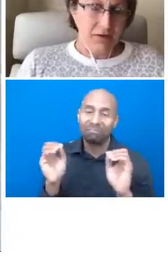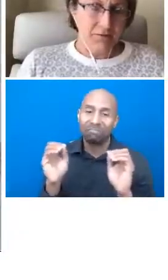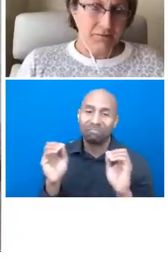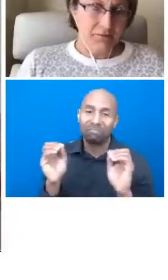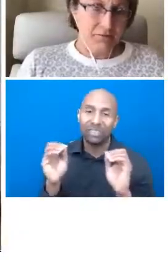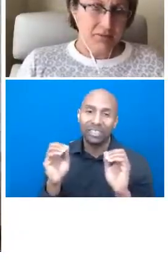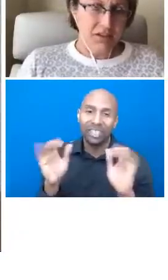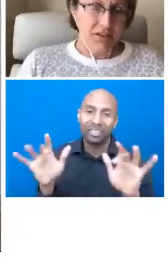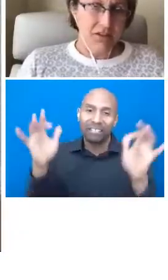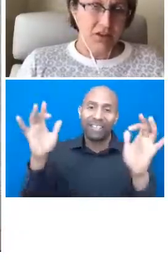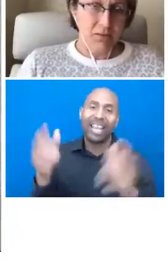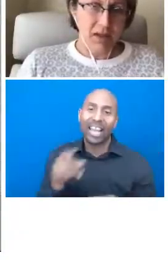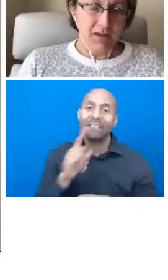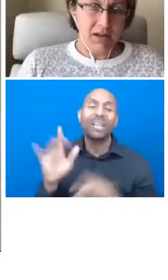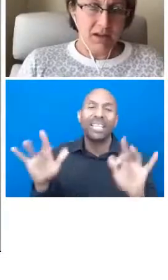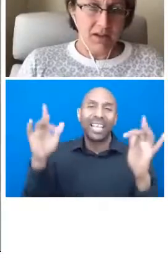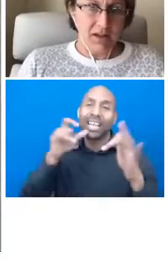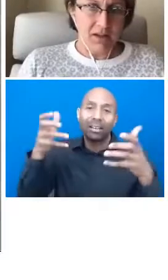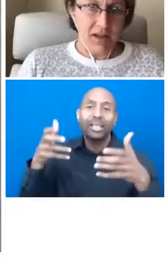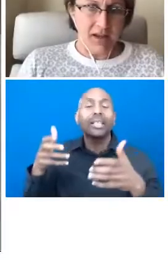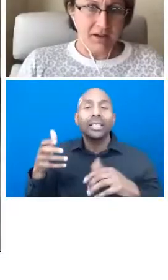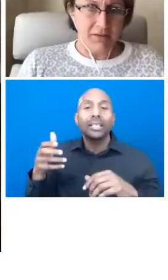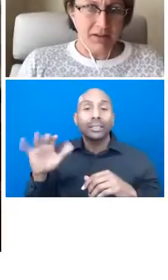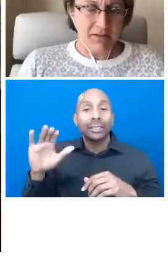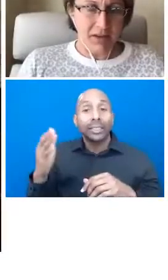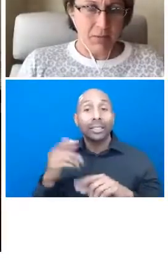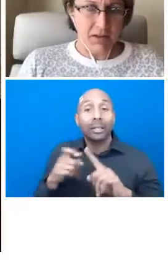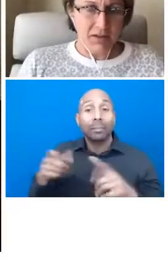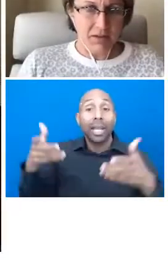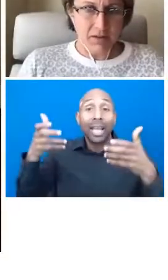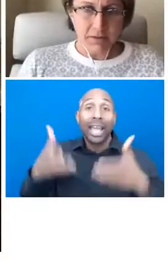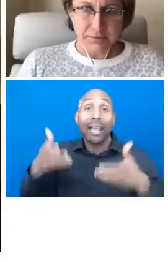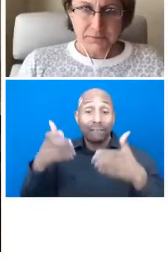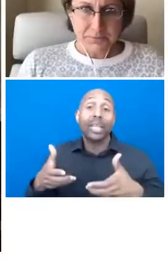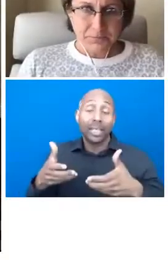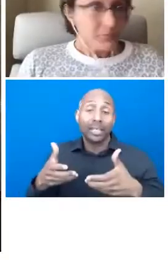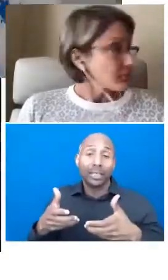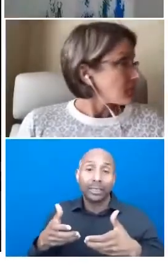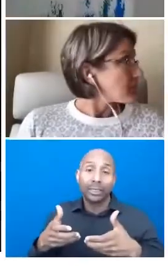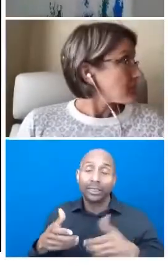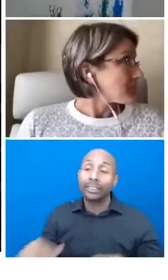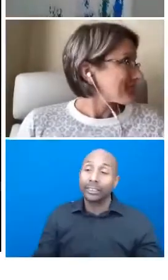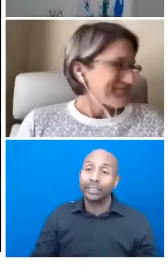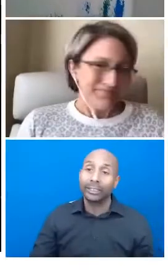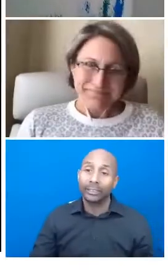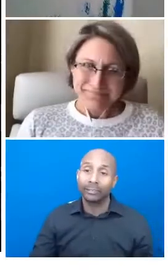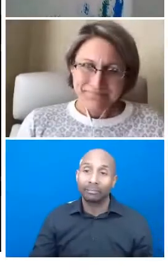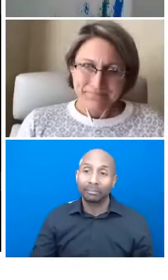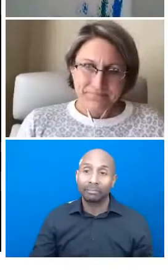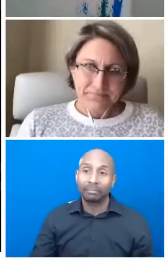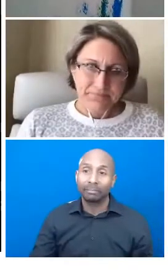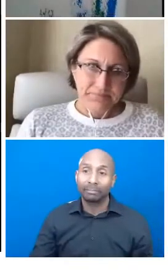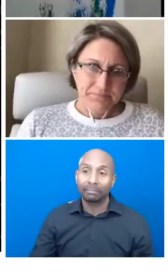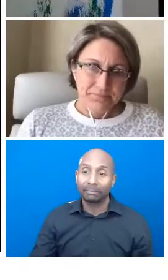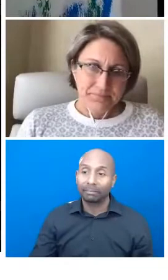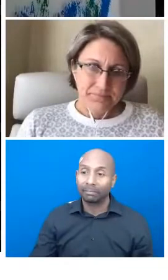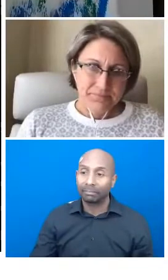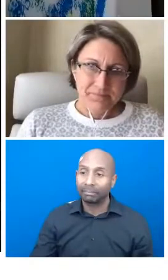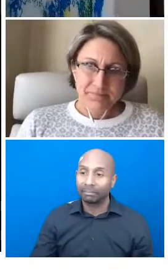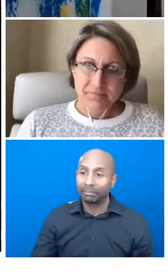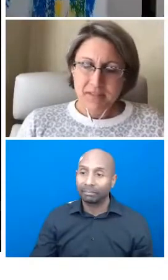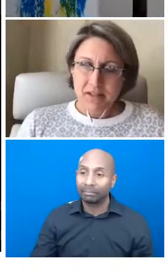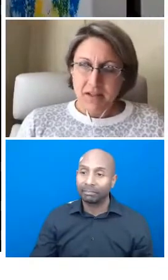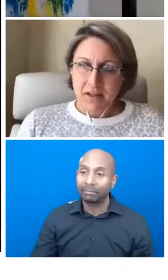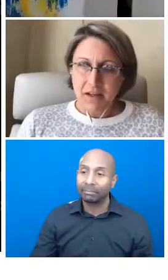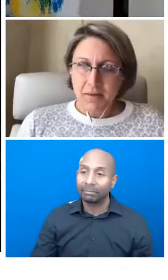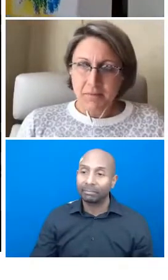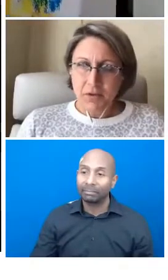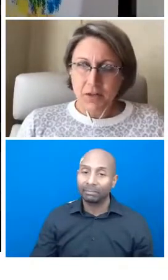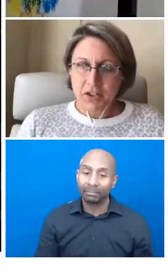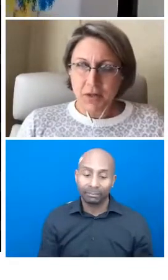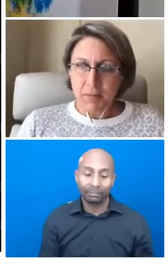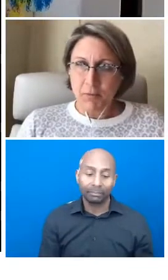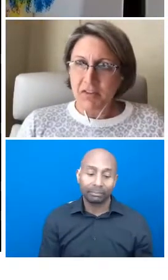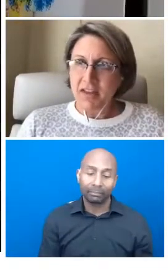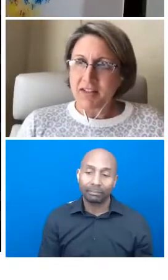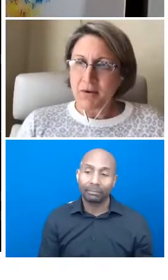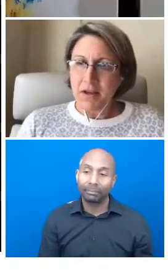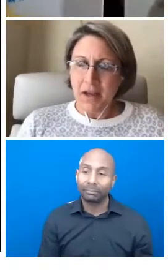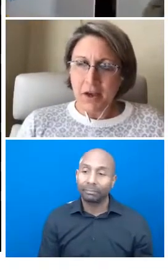We want to show a couple more things.